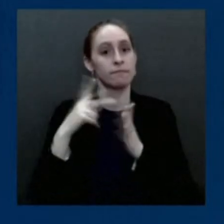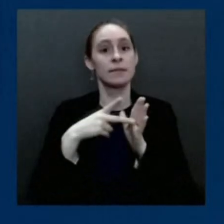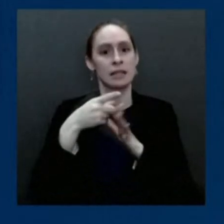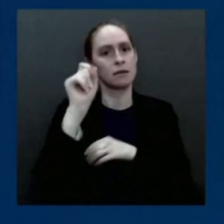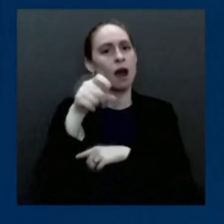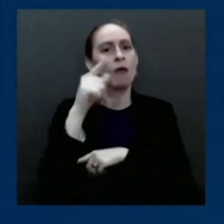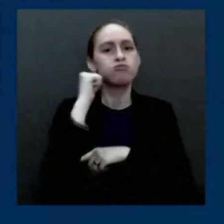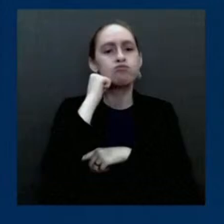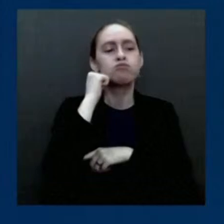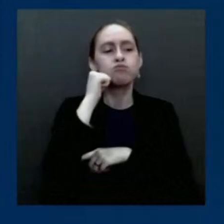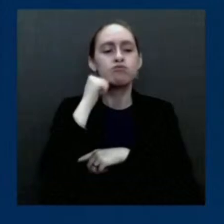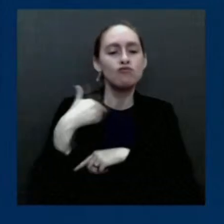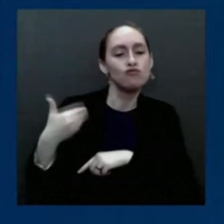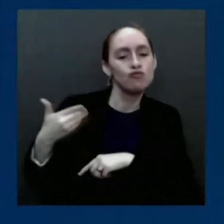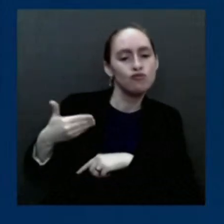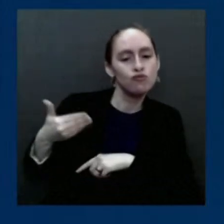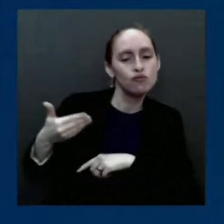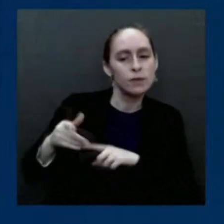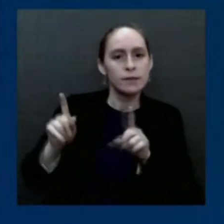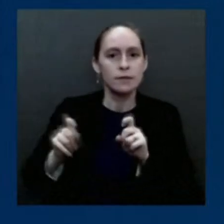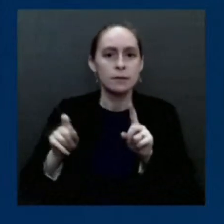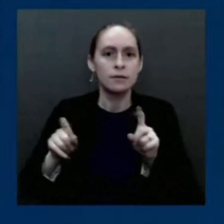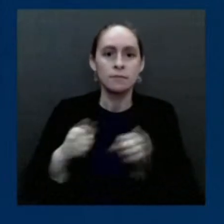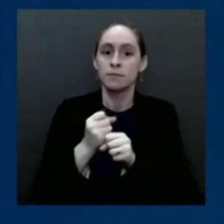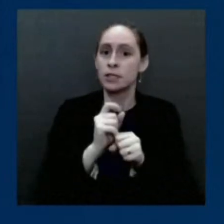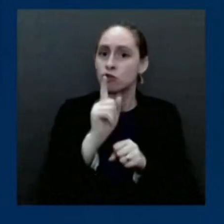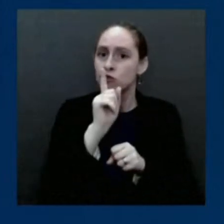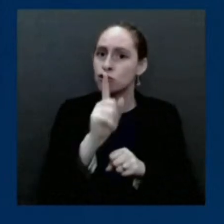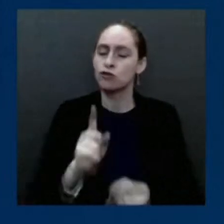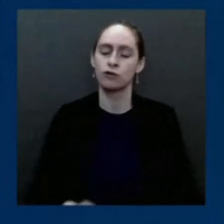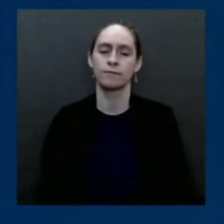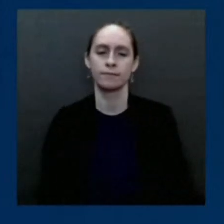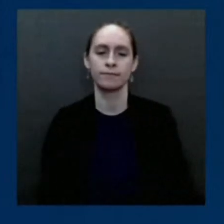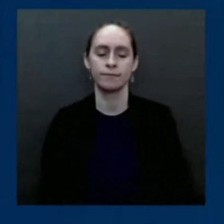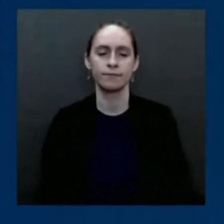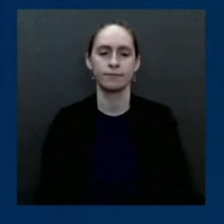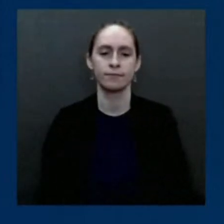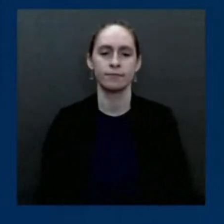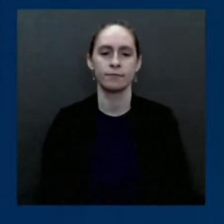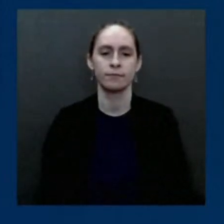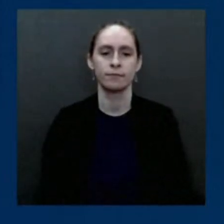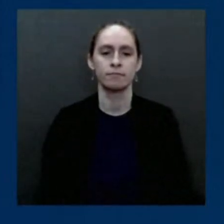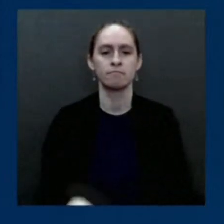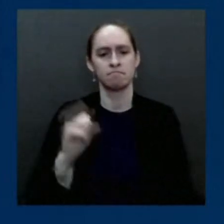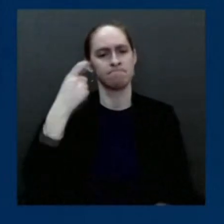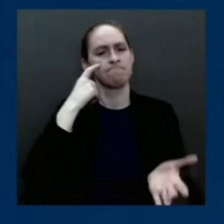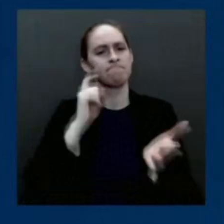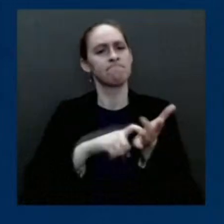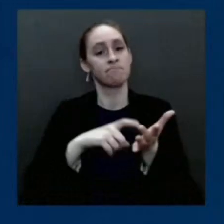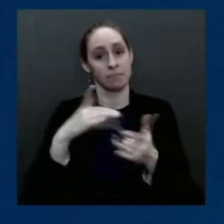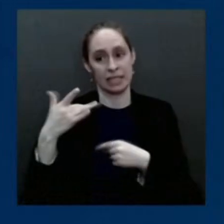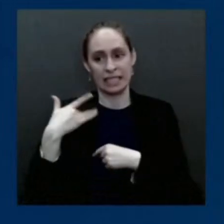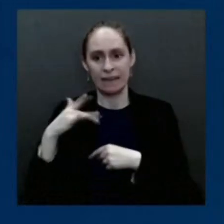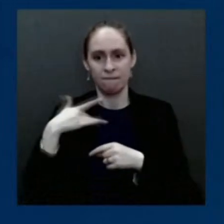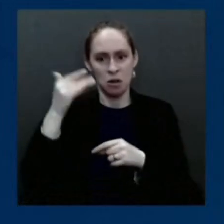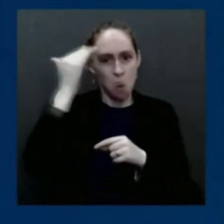YOU ARE USING THEM YOU ARE ABLE TO EASILY GIVE UP A LITTLE BIT